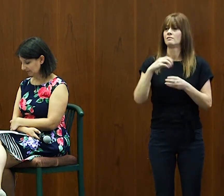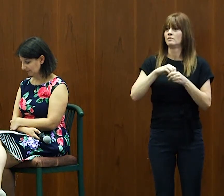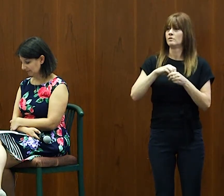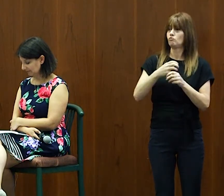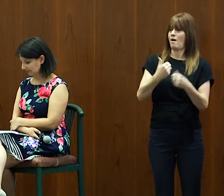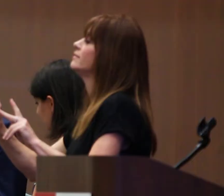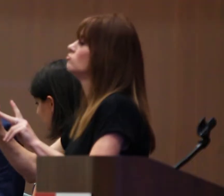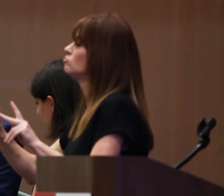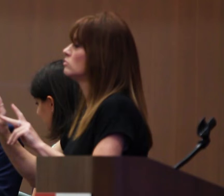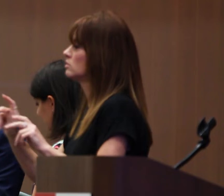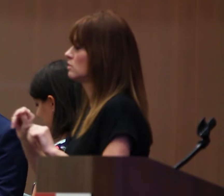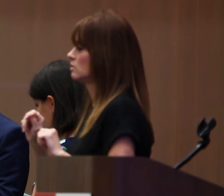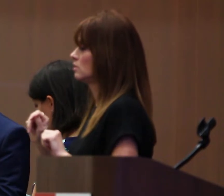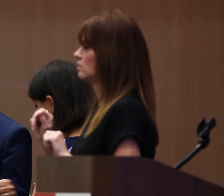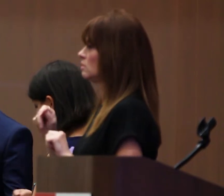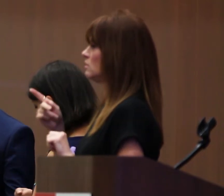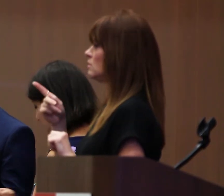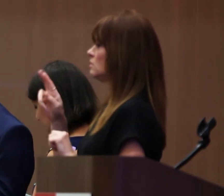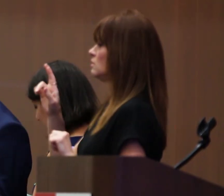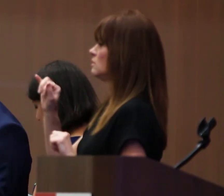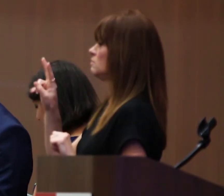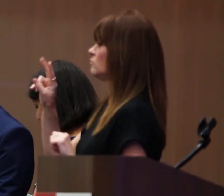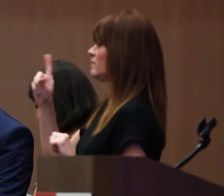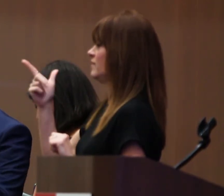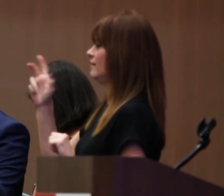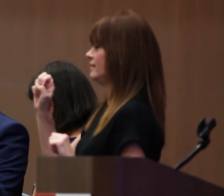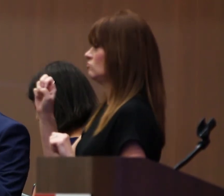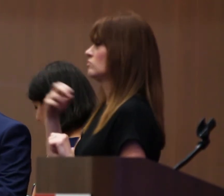I've been reasonably close to following what's been going on in this state and